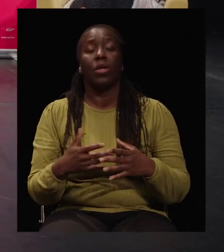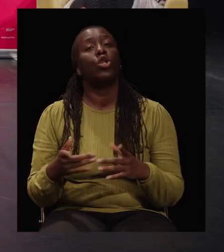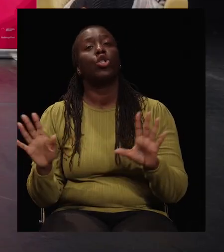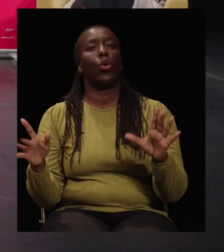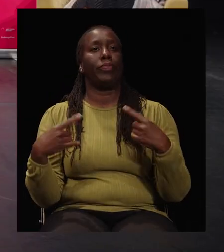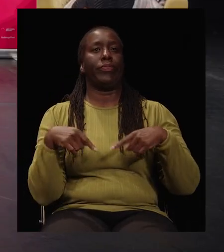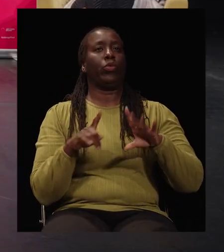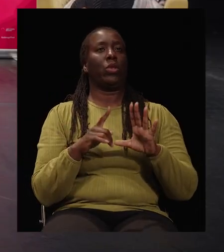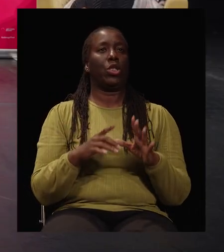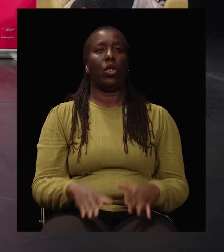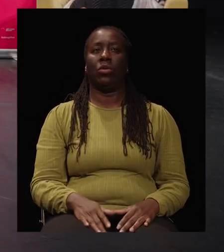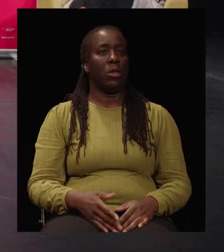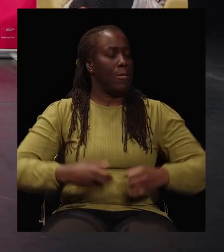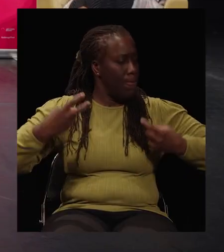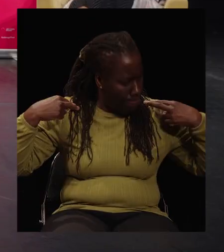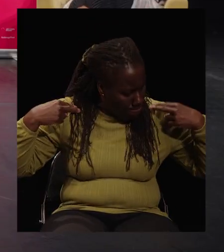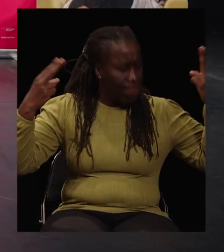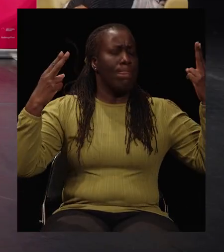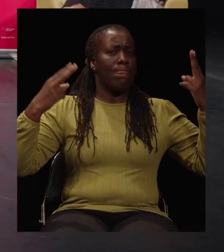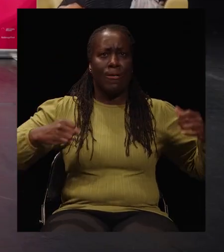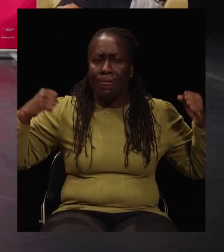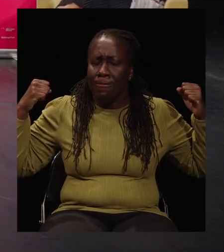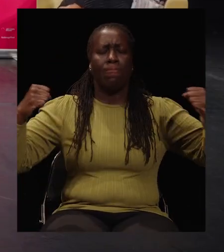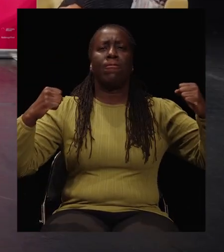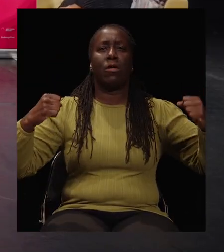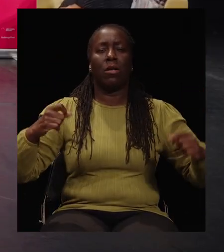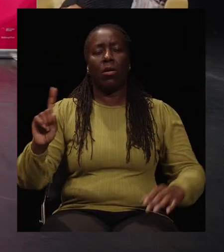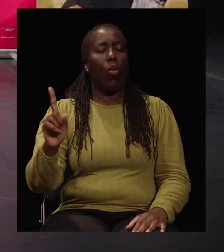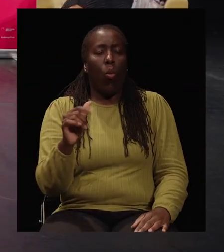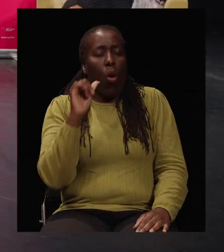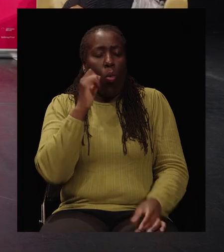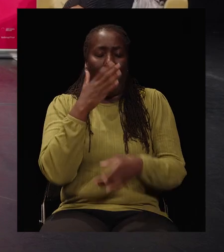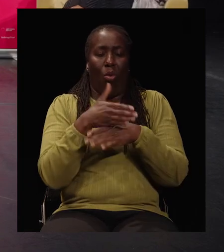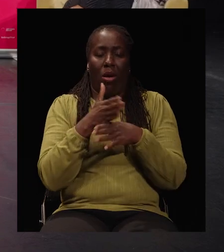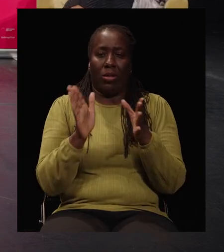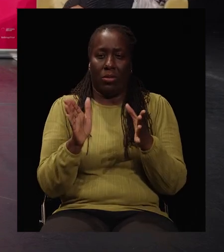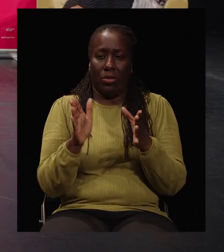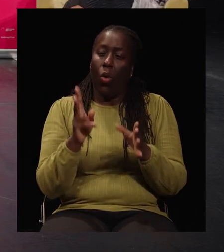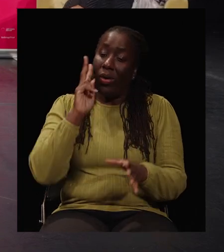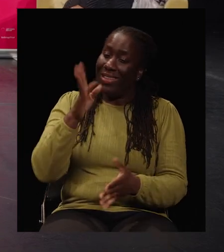and doing it peacefully, as you say, I mean, what would work? What radical things? I mean, we've seen blind auditions, I dunno,